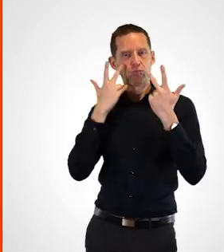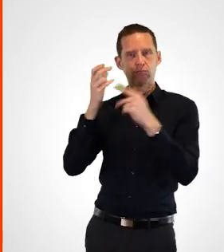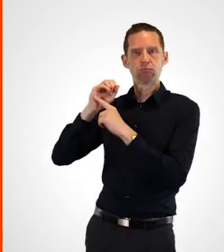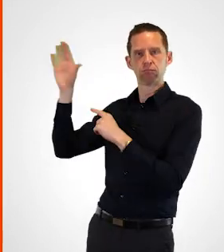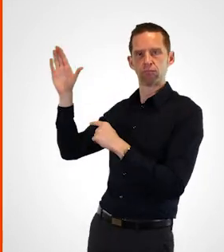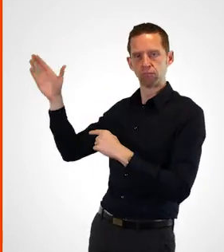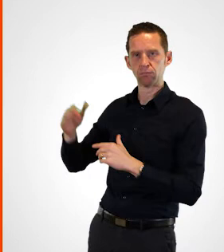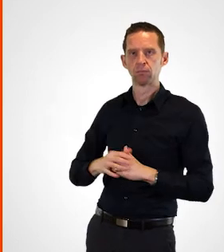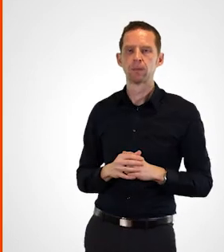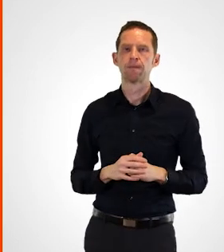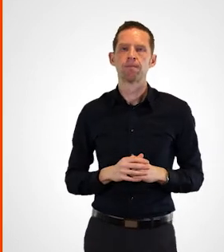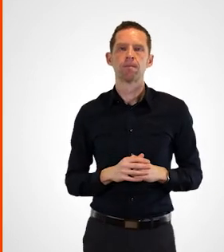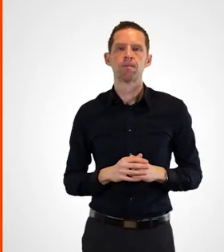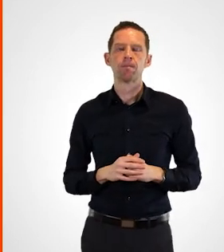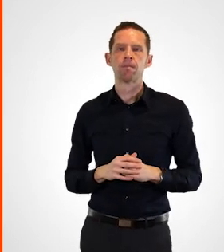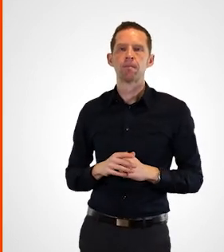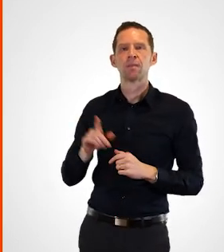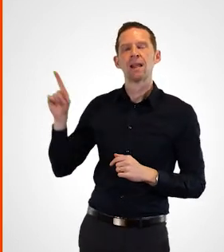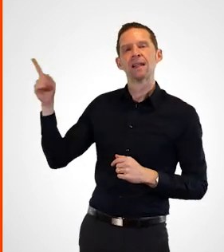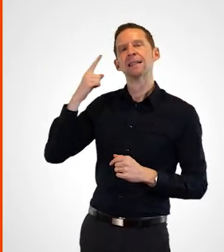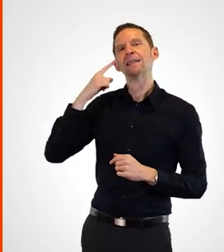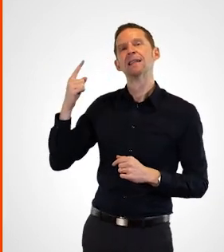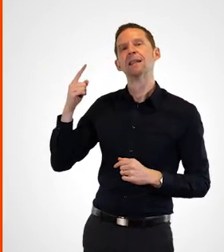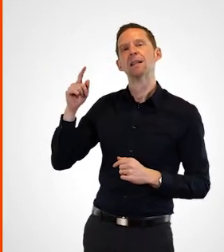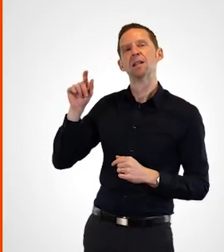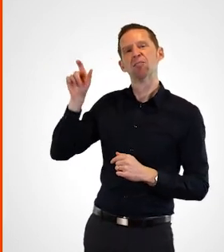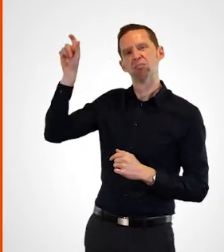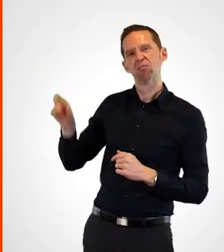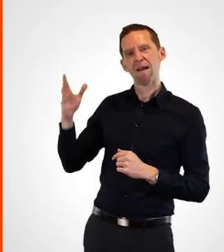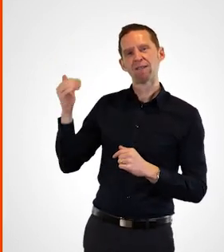So you can see along the vertical axis we have the time period,